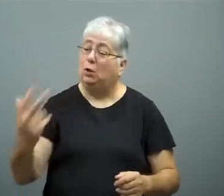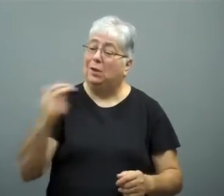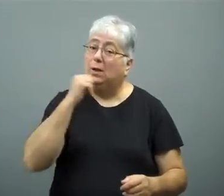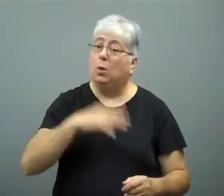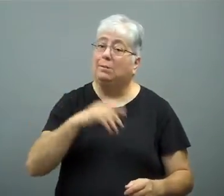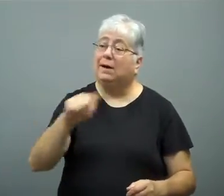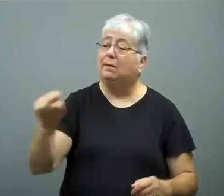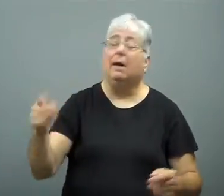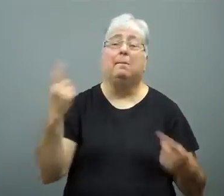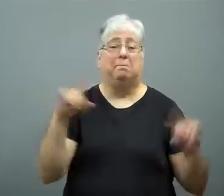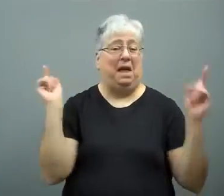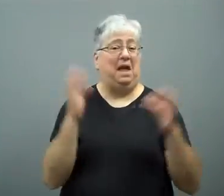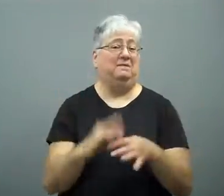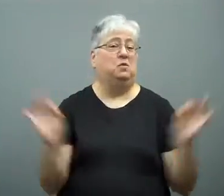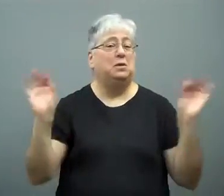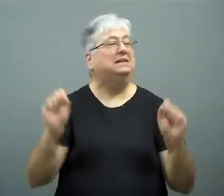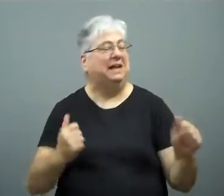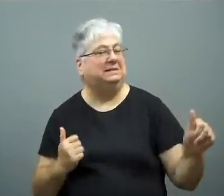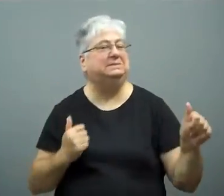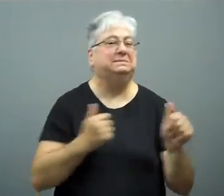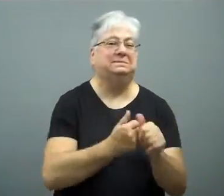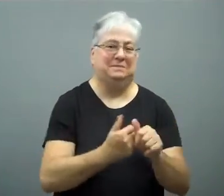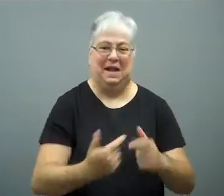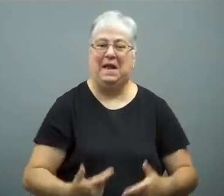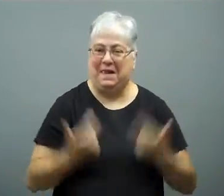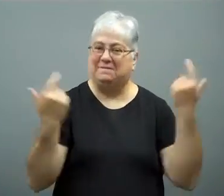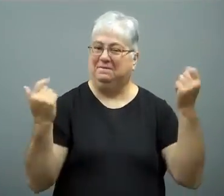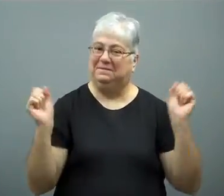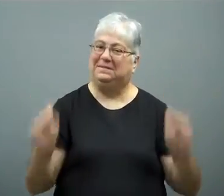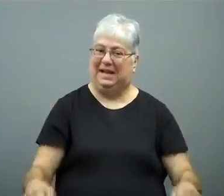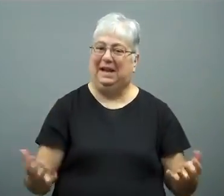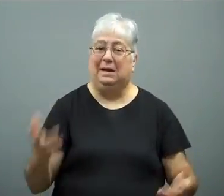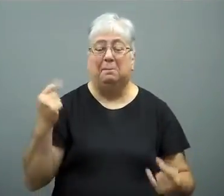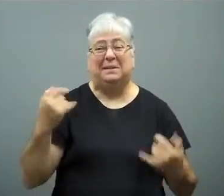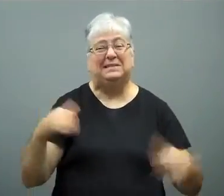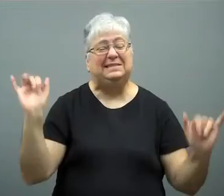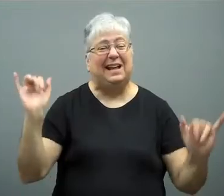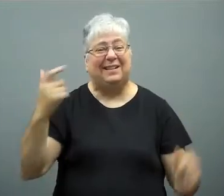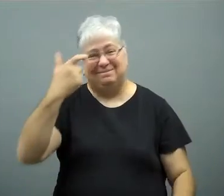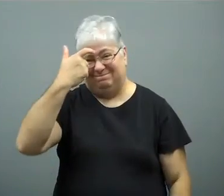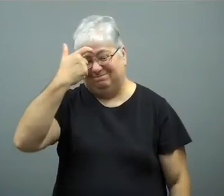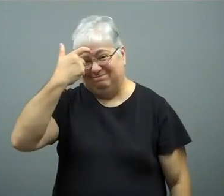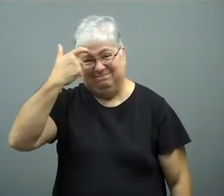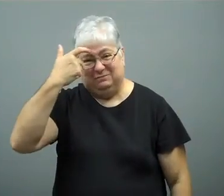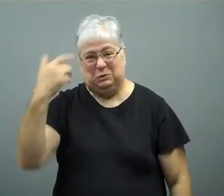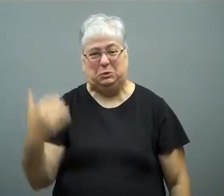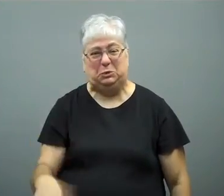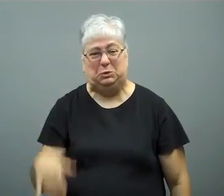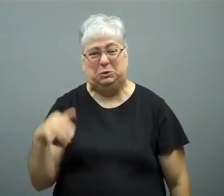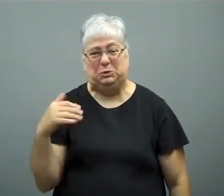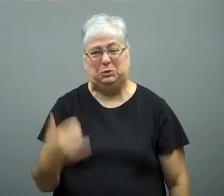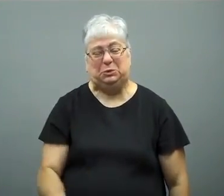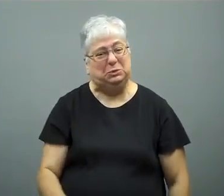These three women can now catch up on life, but they have been traumatized.